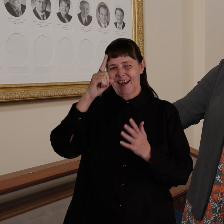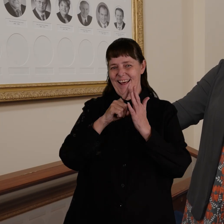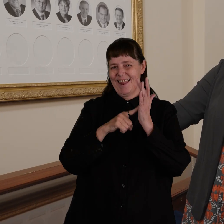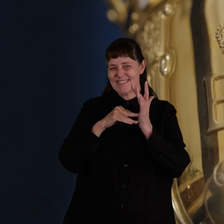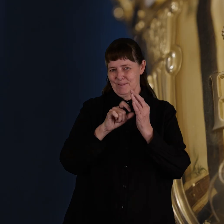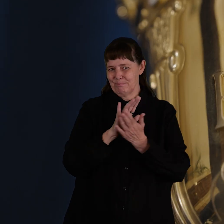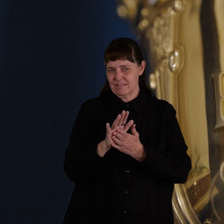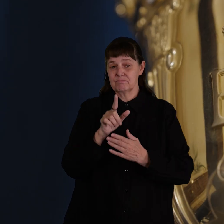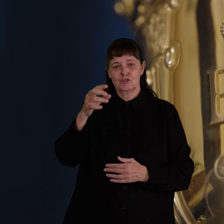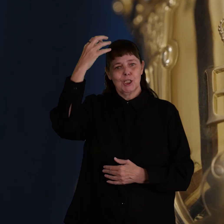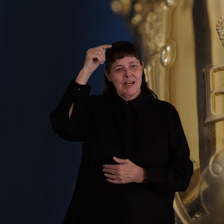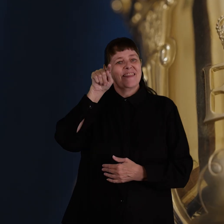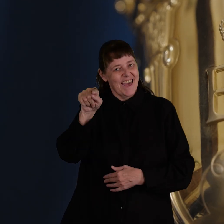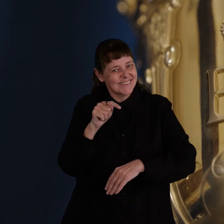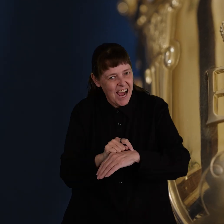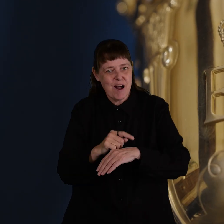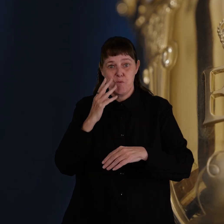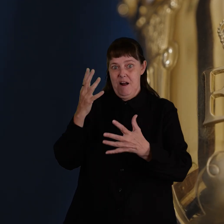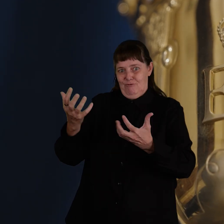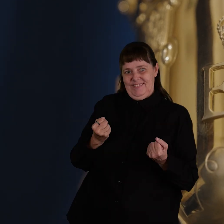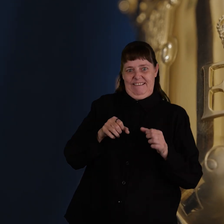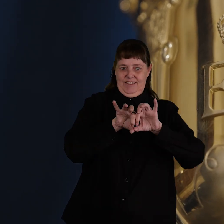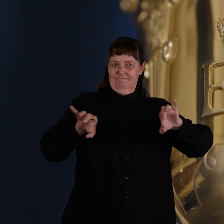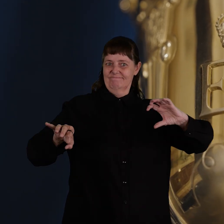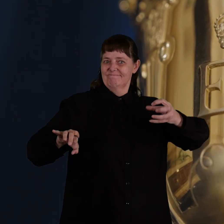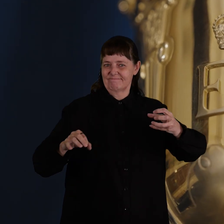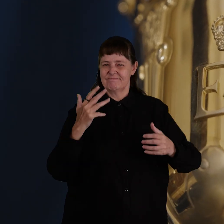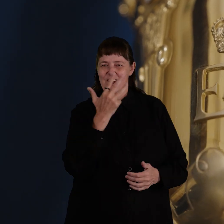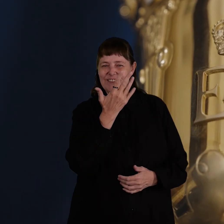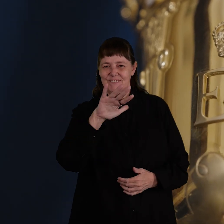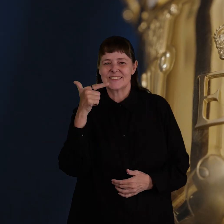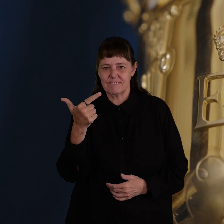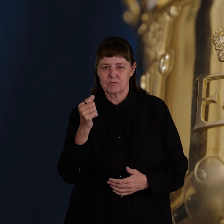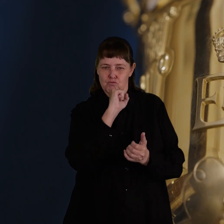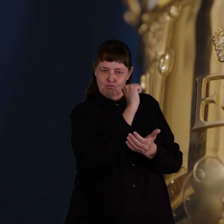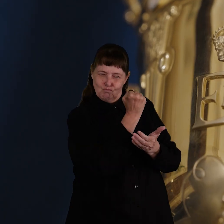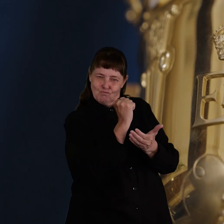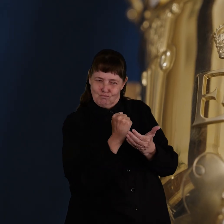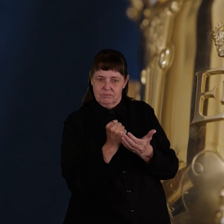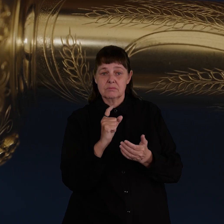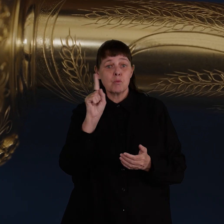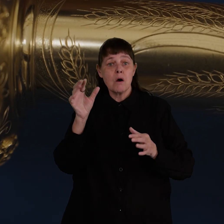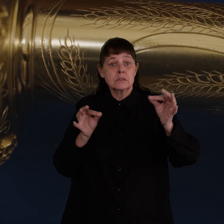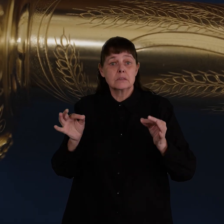Queen Elizabeth, who was the monarch when we got the mace in 1957. It's engraved with wheat